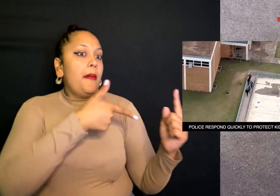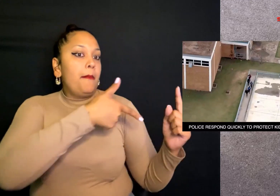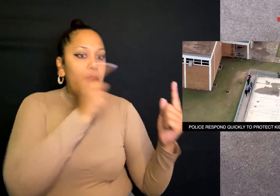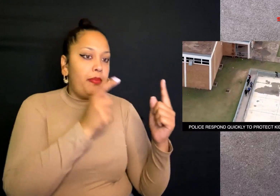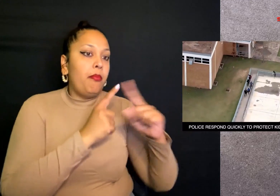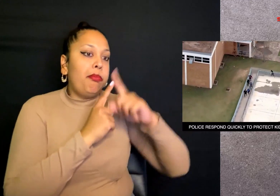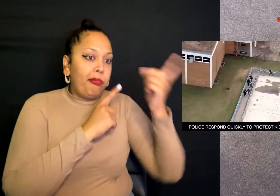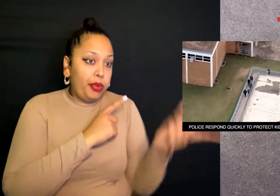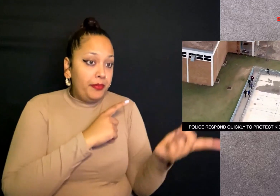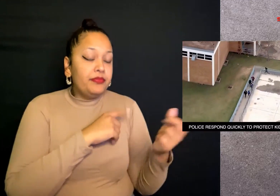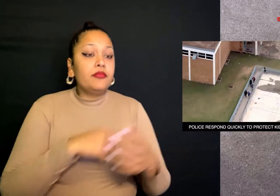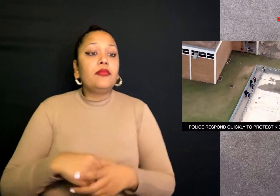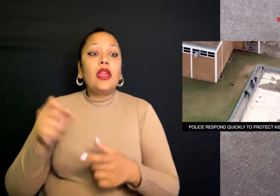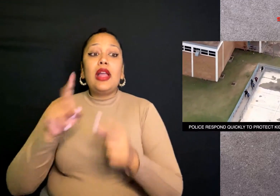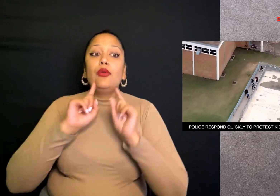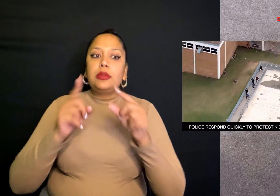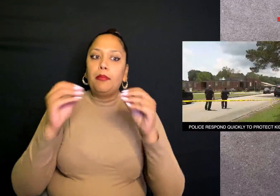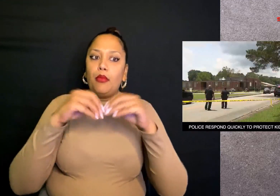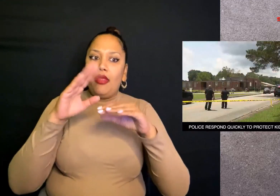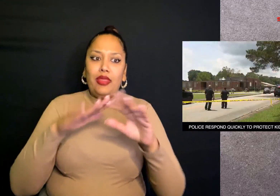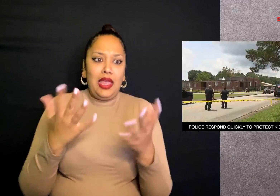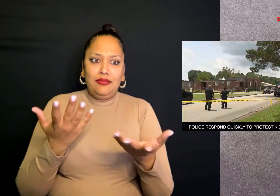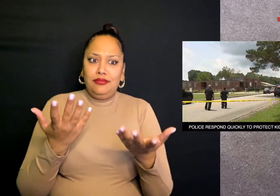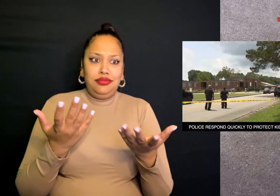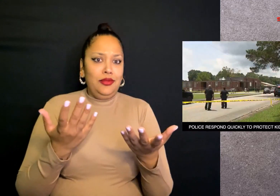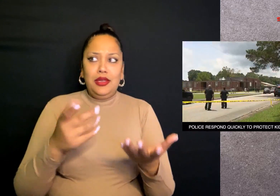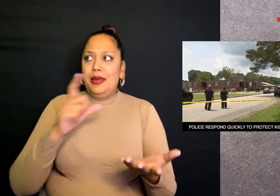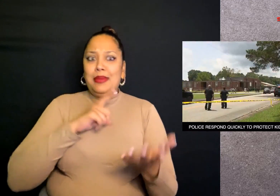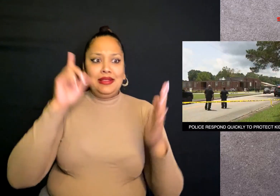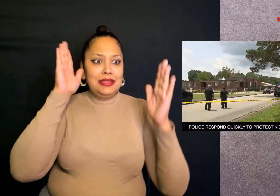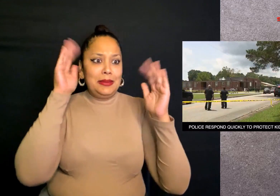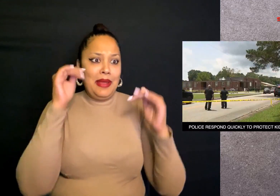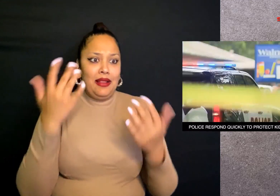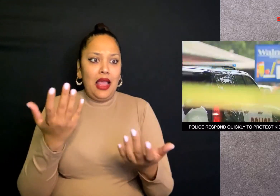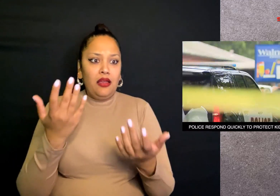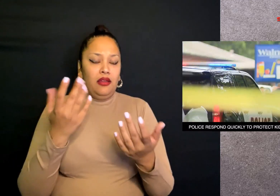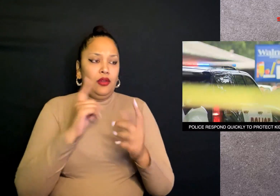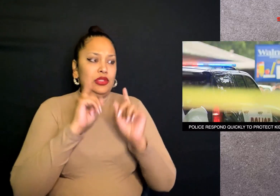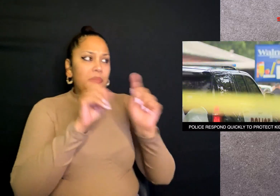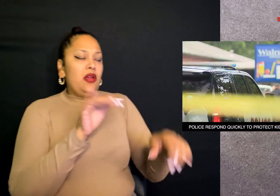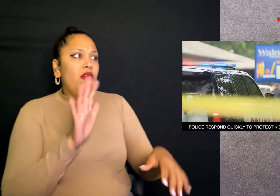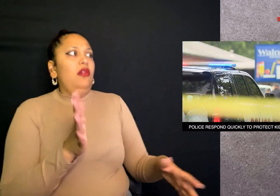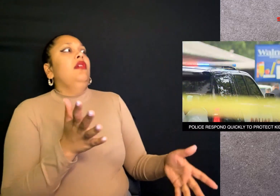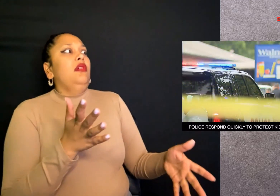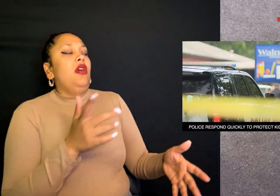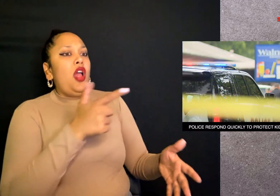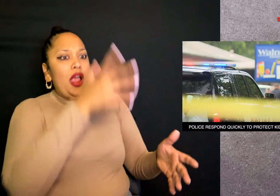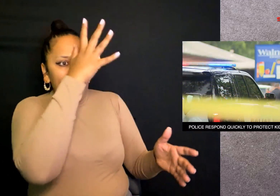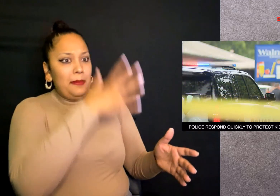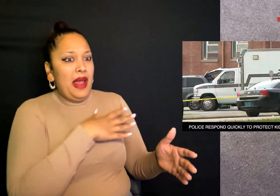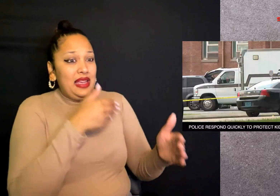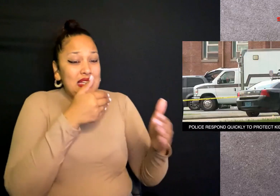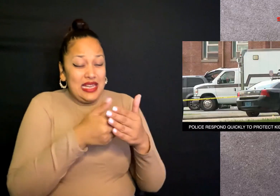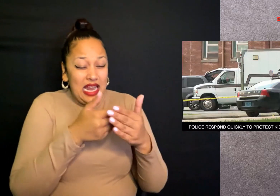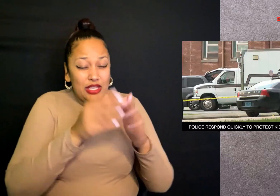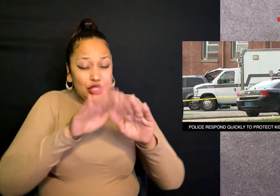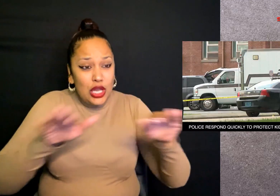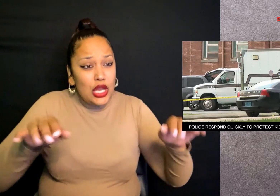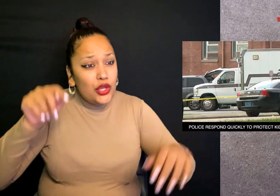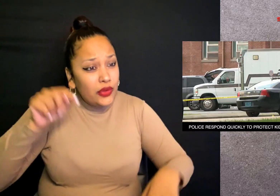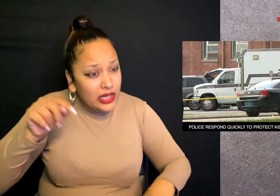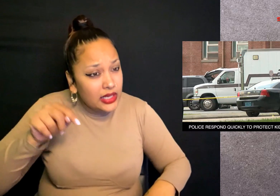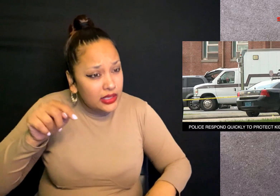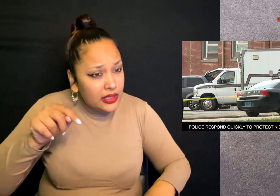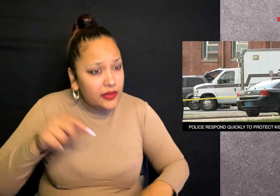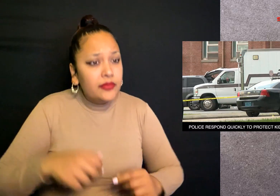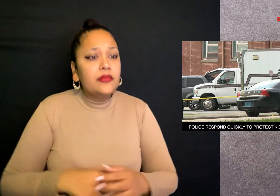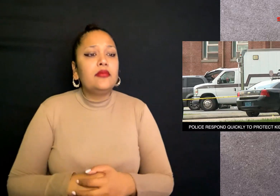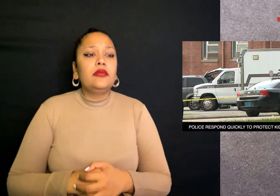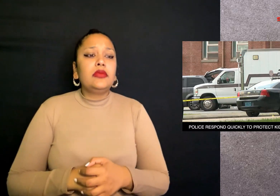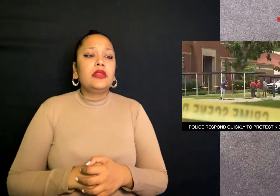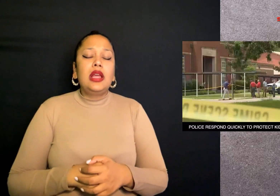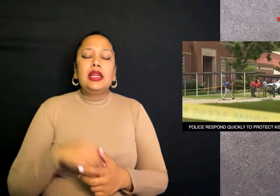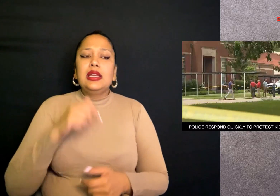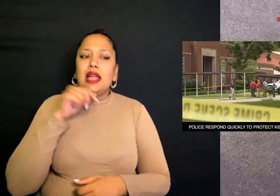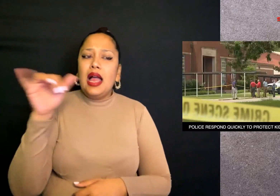at the school again these responses are more in line with how police are expected to react